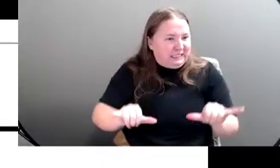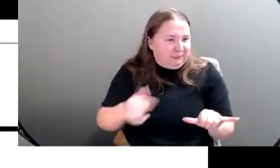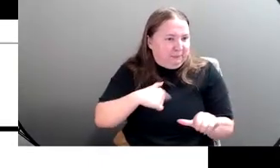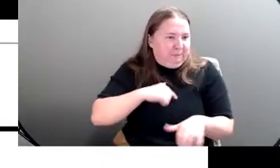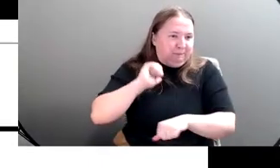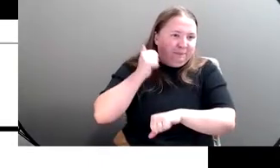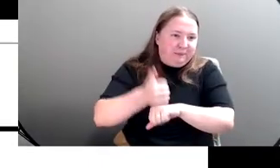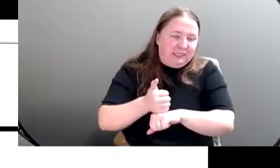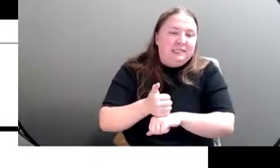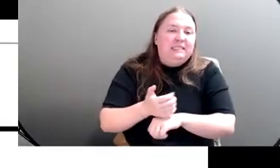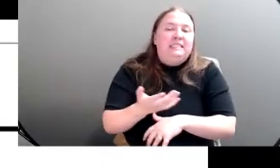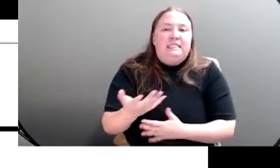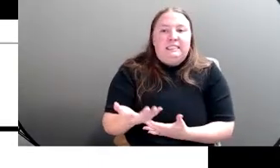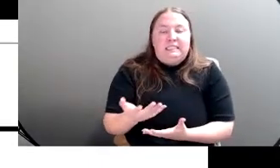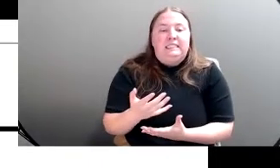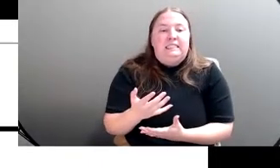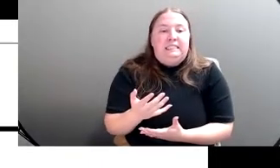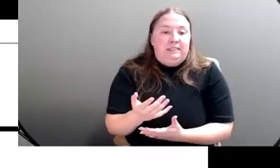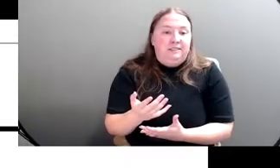is that in the contract,